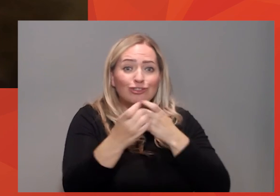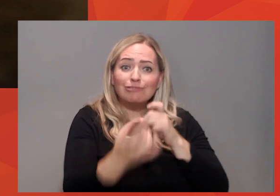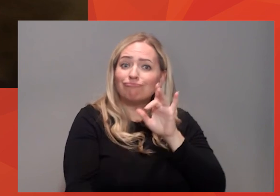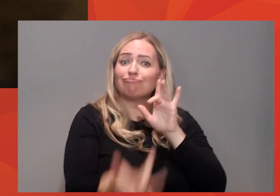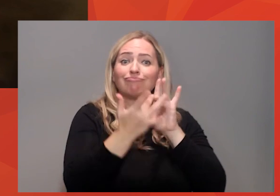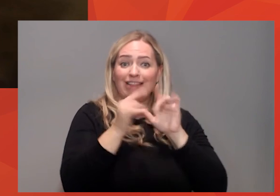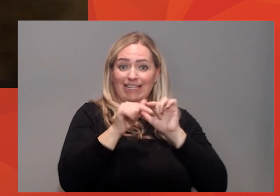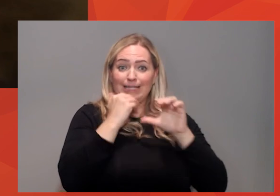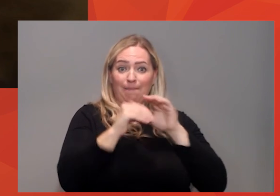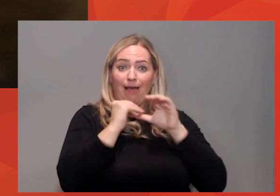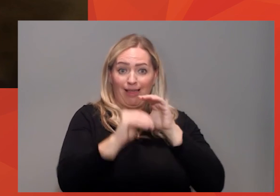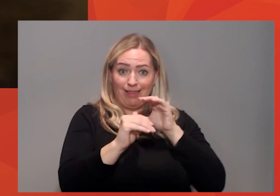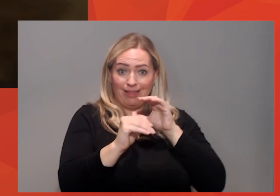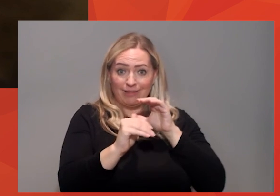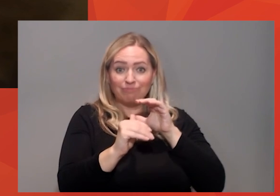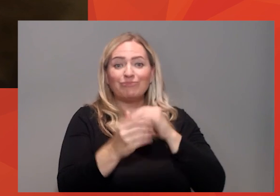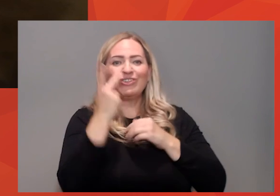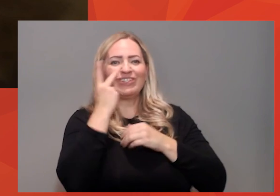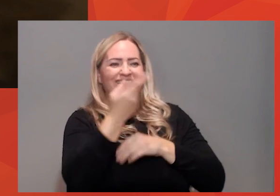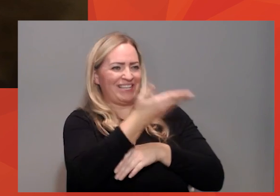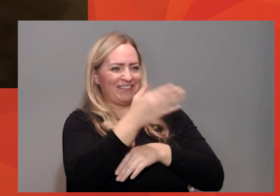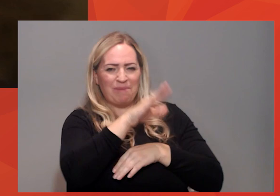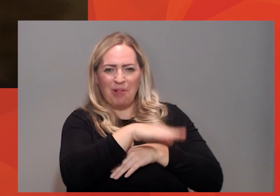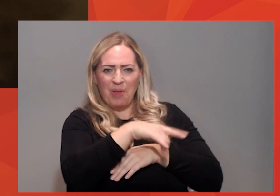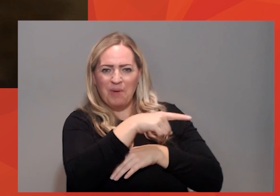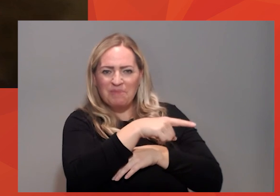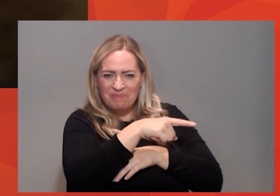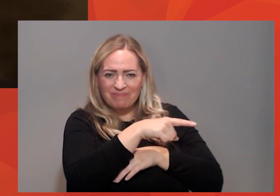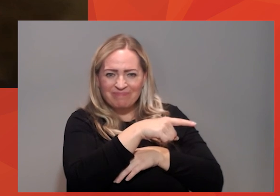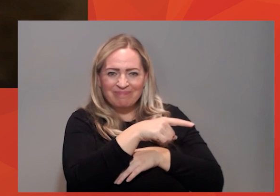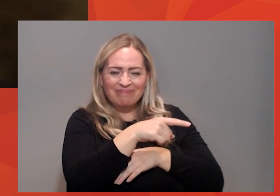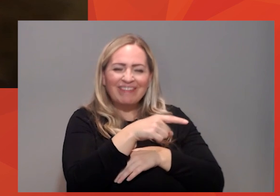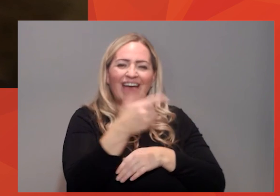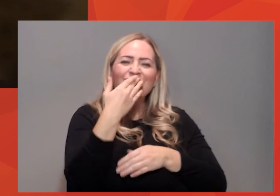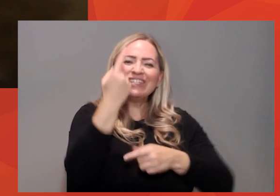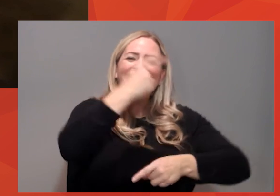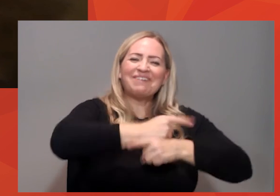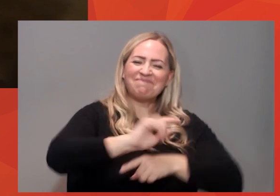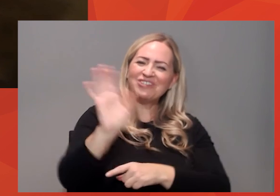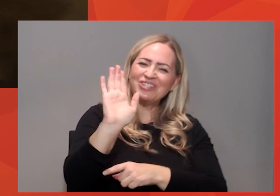feel free to reach me via the email, which you can see down below and have a good one! Cheers :)